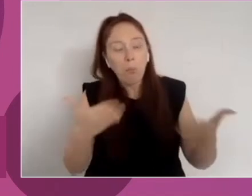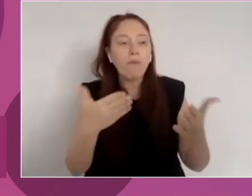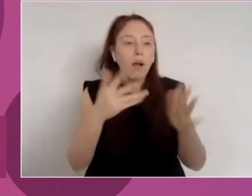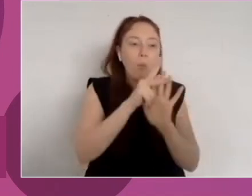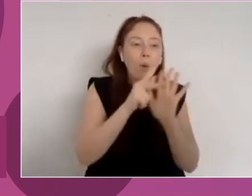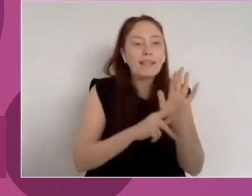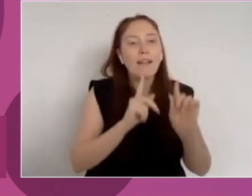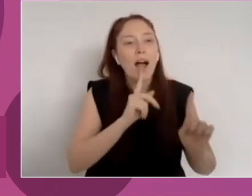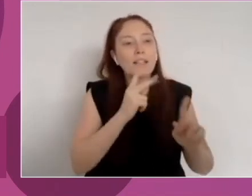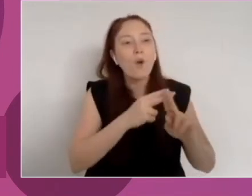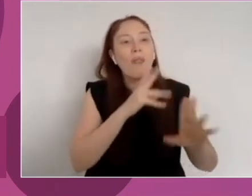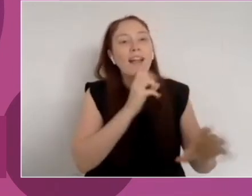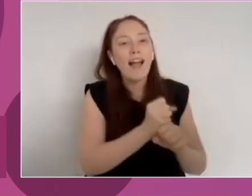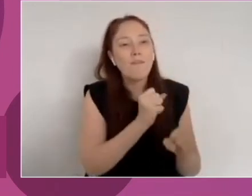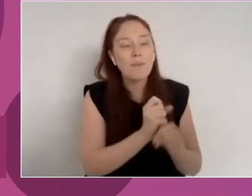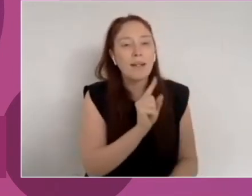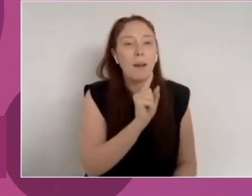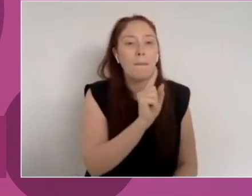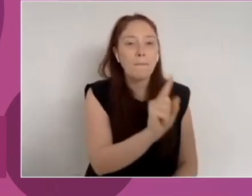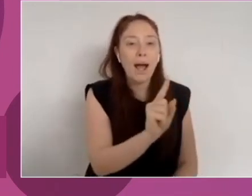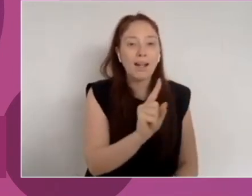but to do that thing we are called to do which is to be a catalyst for change.